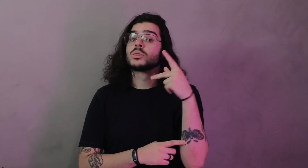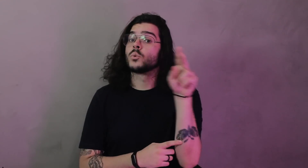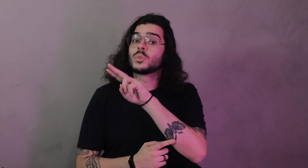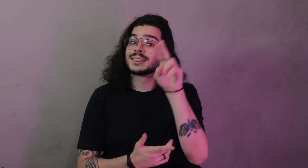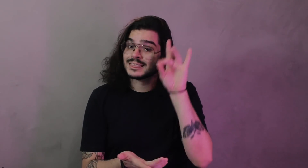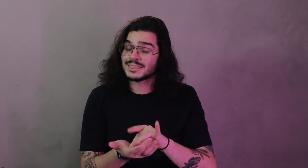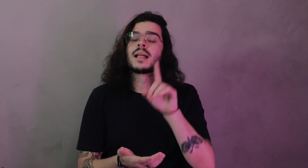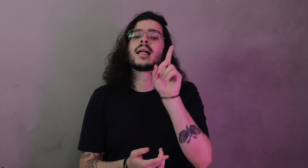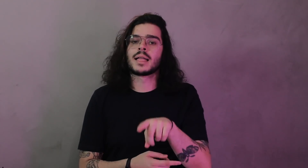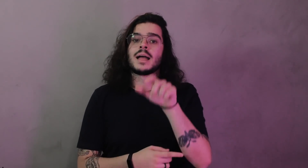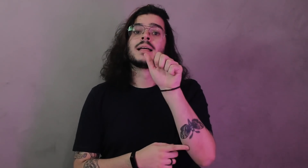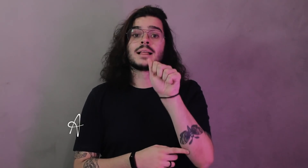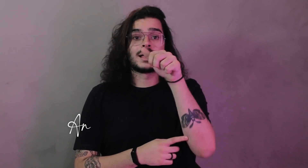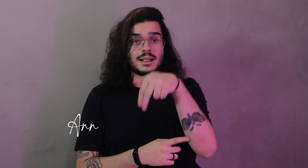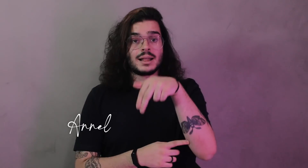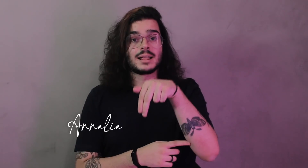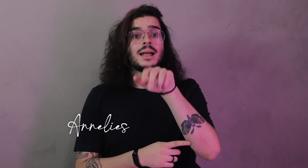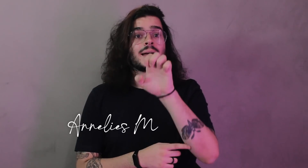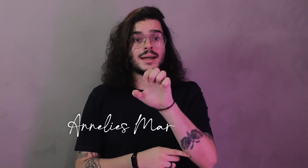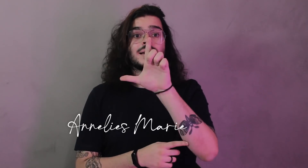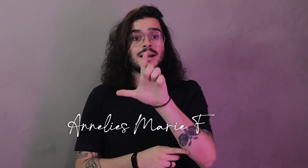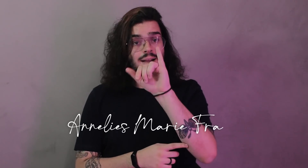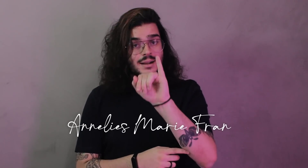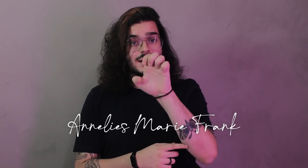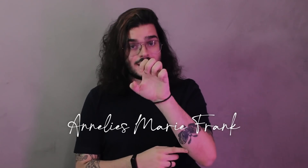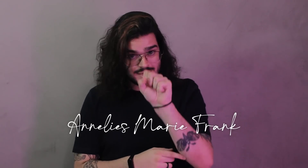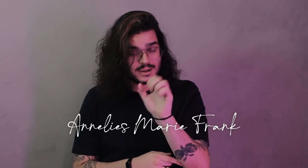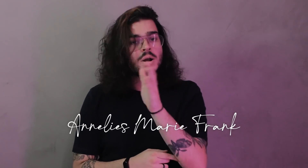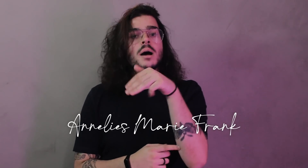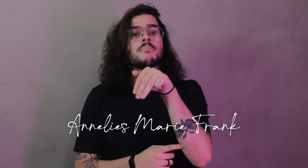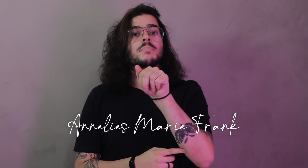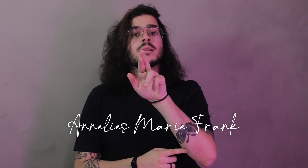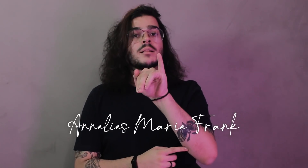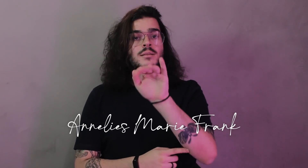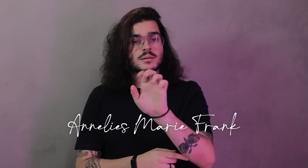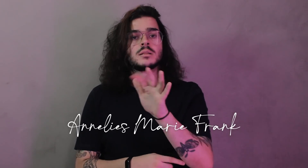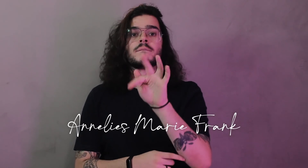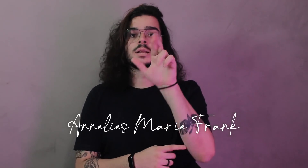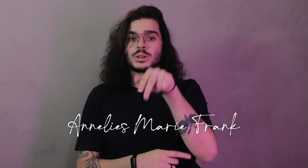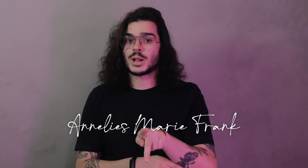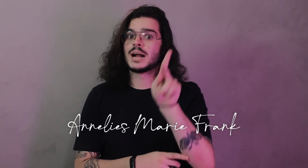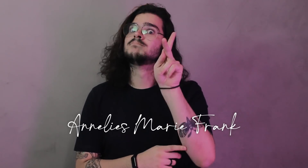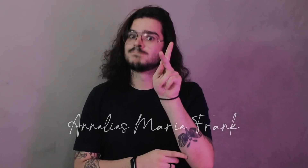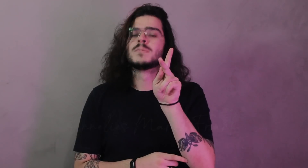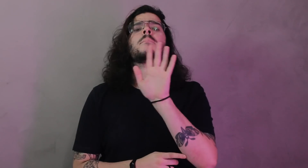Her name is Annelies Marie Frank.